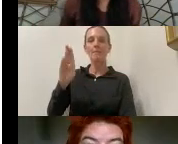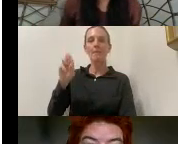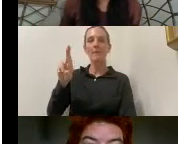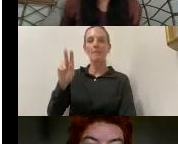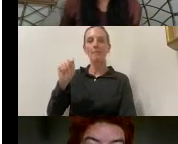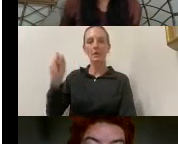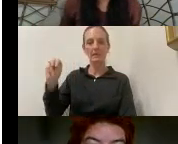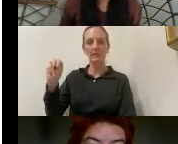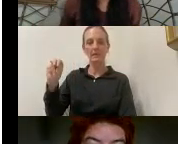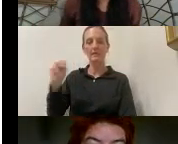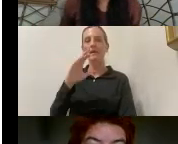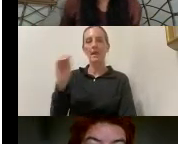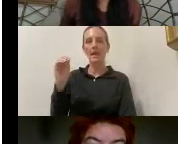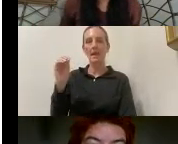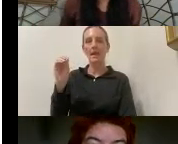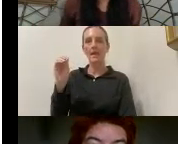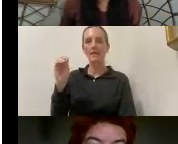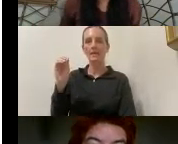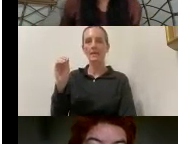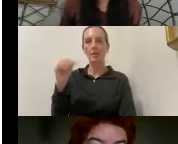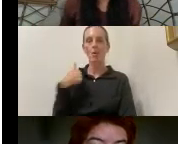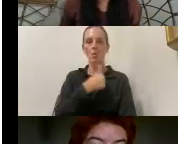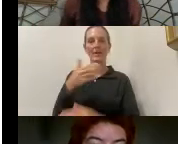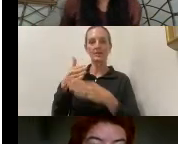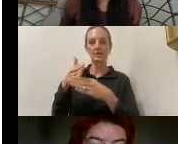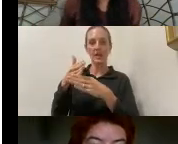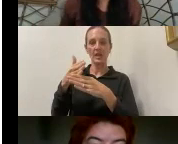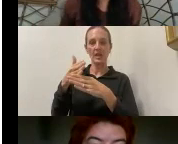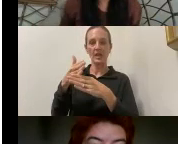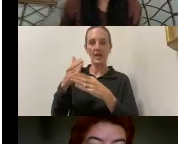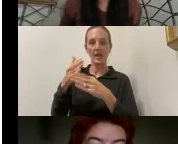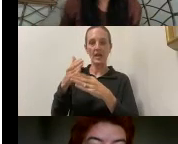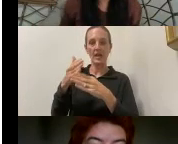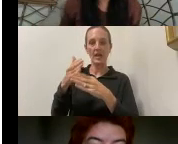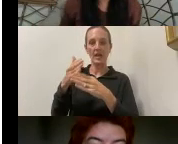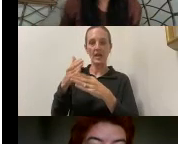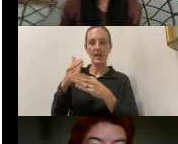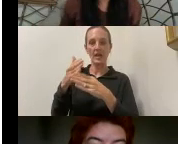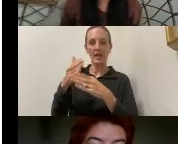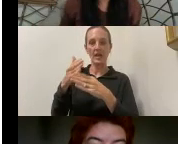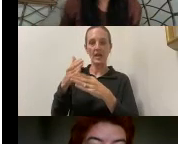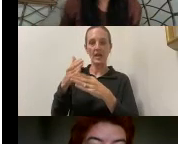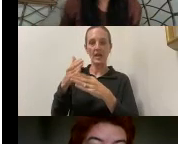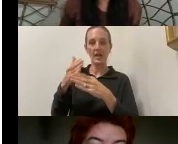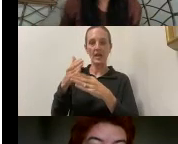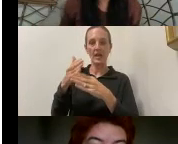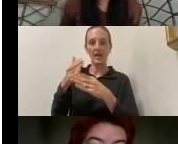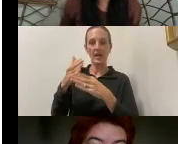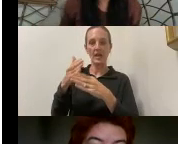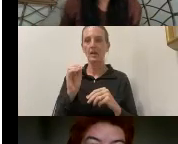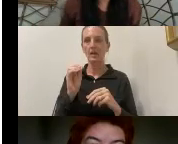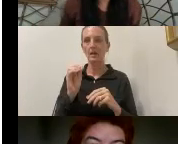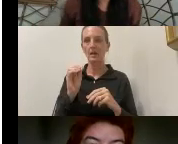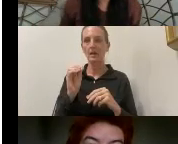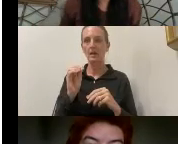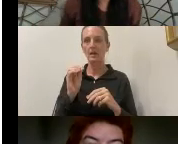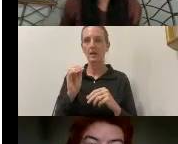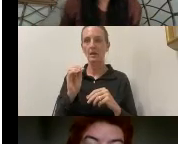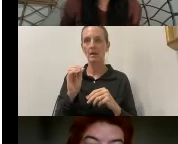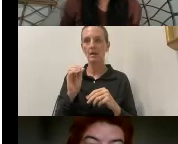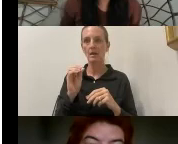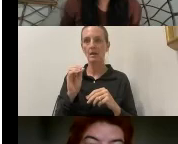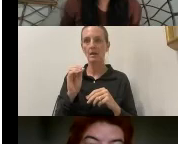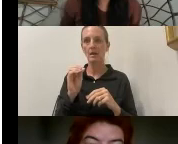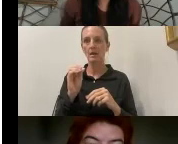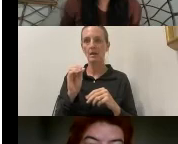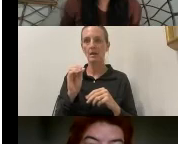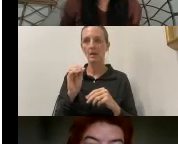Whistler is our shared territory with our neighbors the . For ourselves we're building